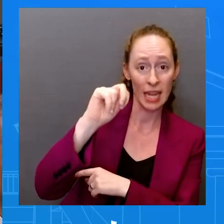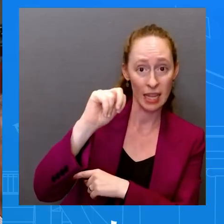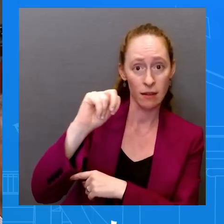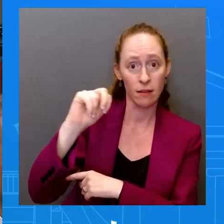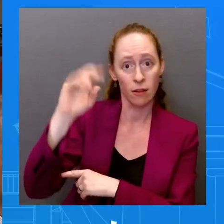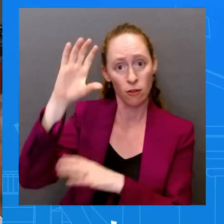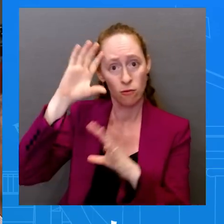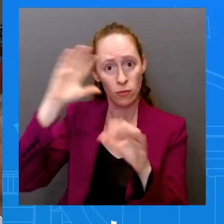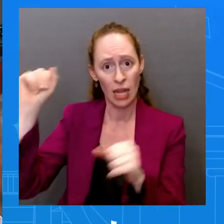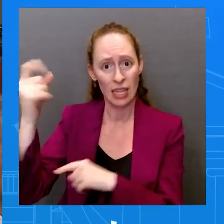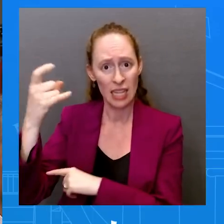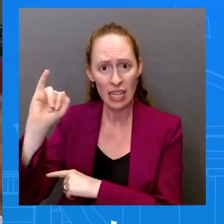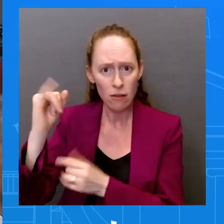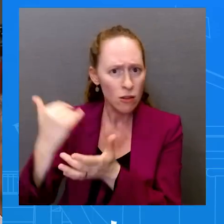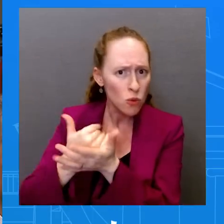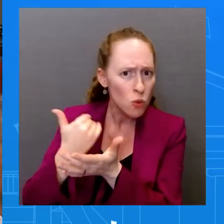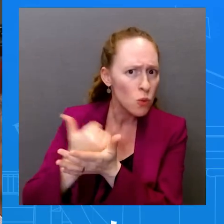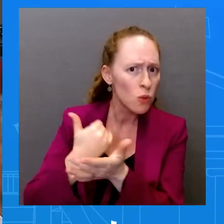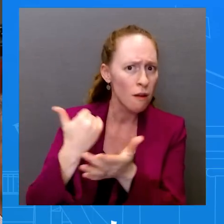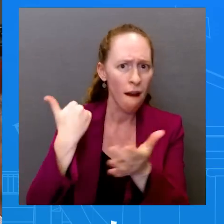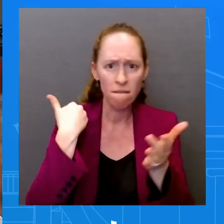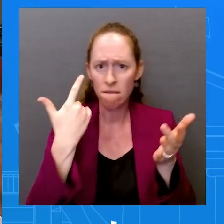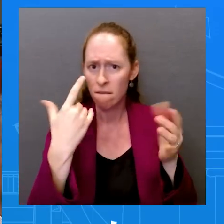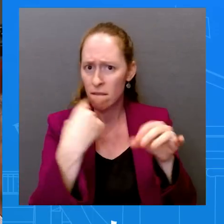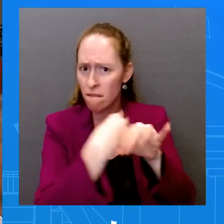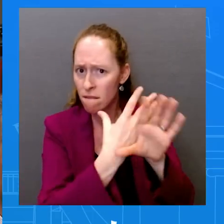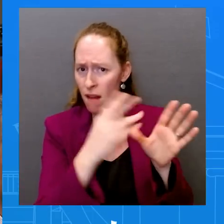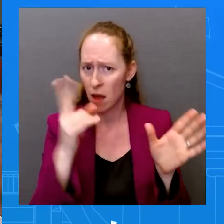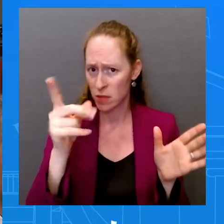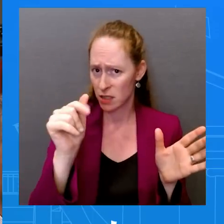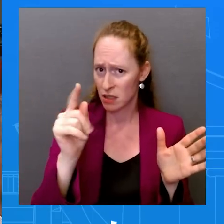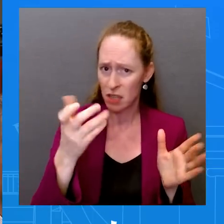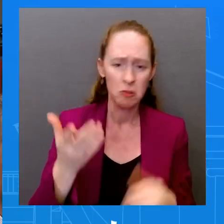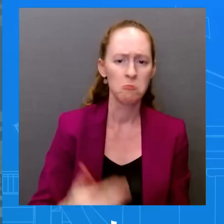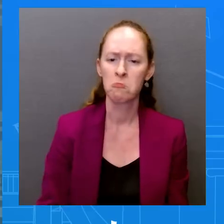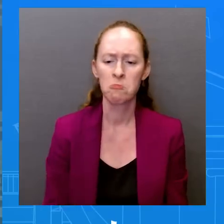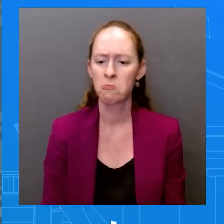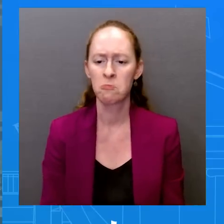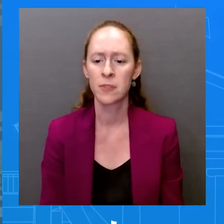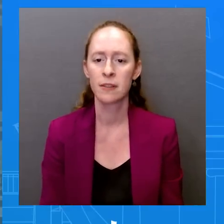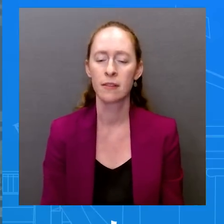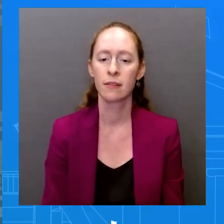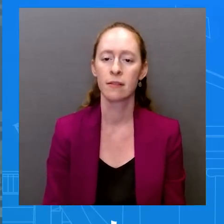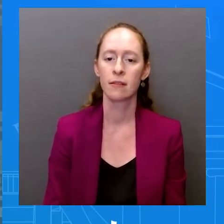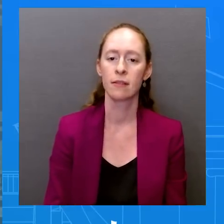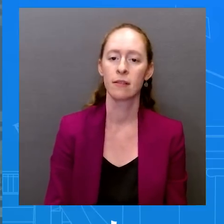that he will see President Xi at the G20 if -- if he attends. Ms. Jean-Pierre: I am not going to get ahead